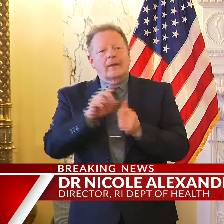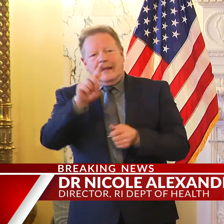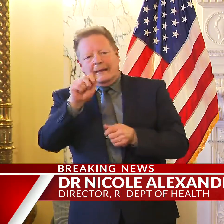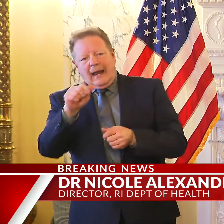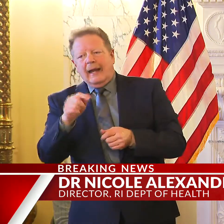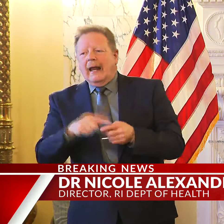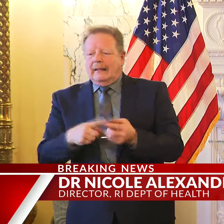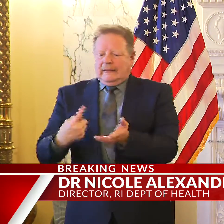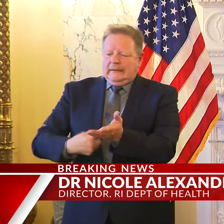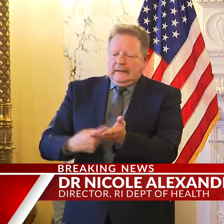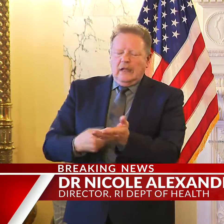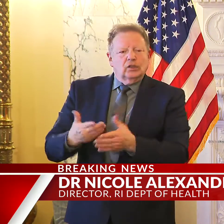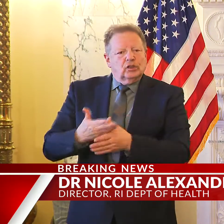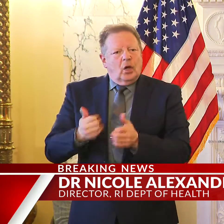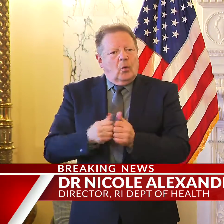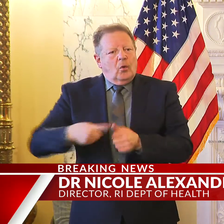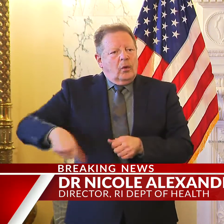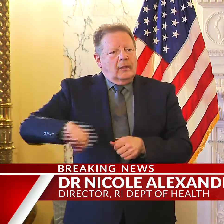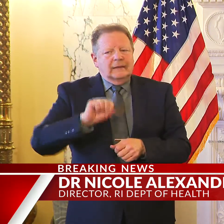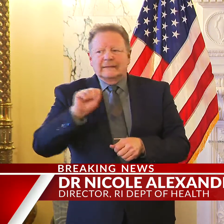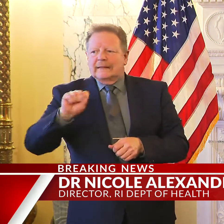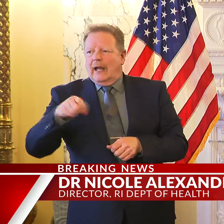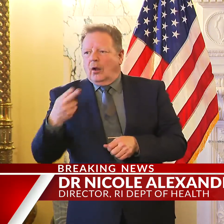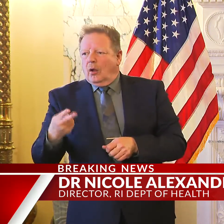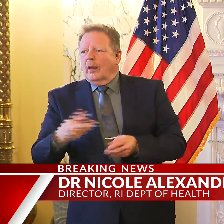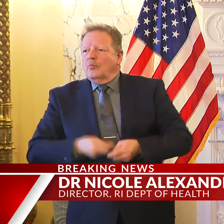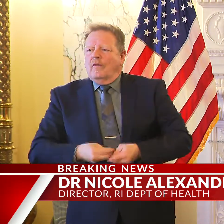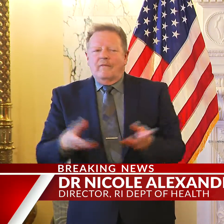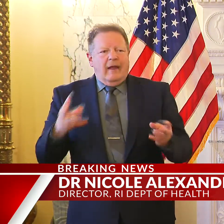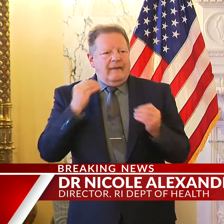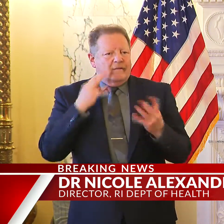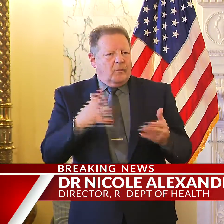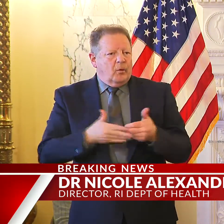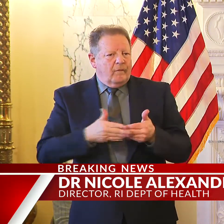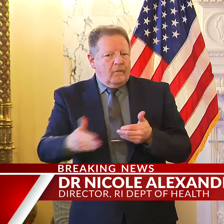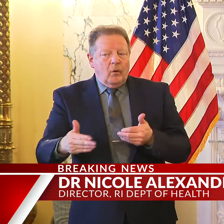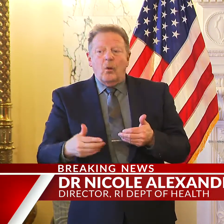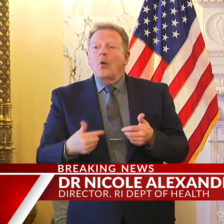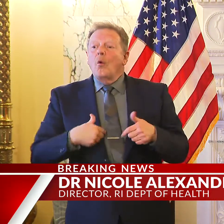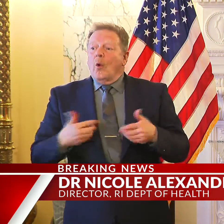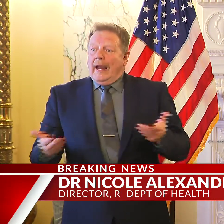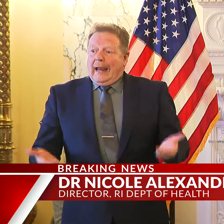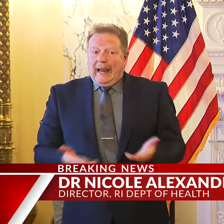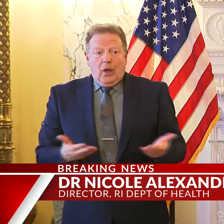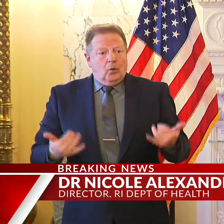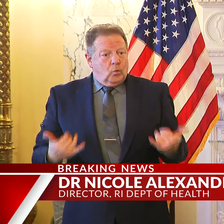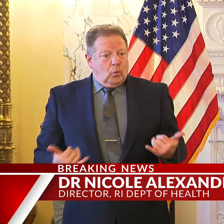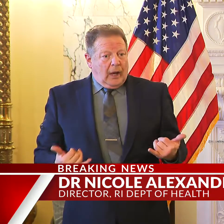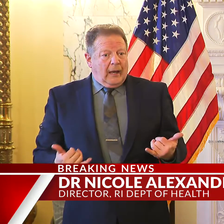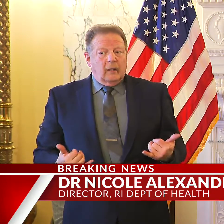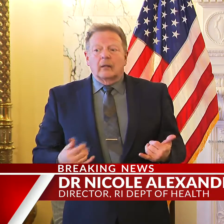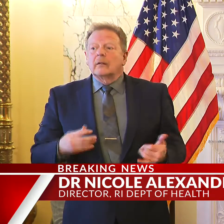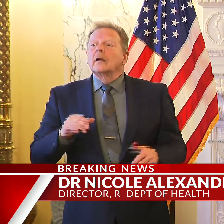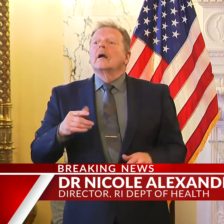RESPONSIBILITY. AND THEN THE GOVERNOR NEEDS TO TAKE THAT INFORMATION WAY IT WITH THE